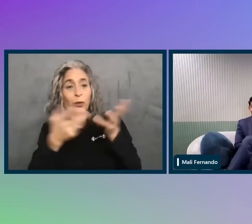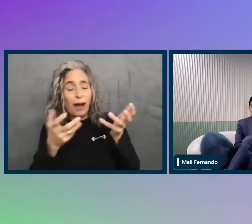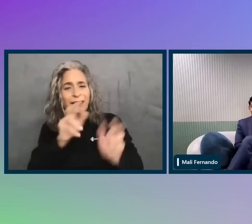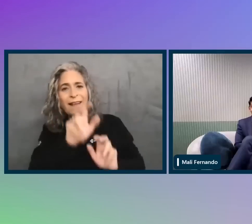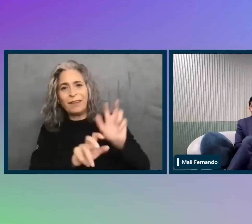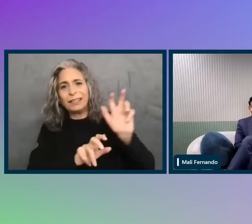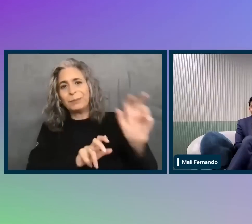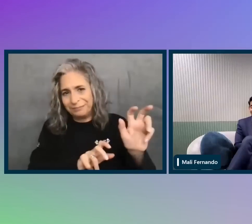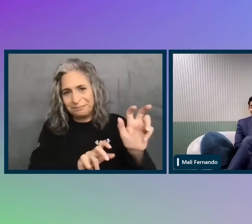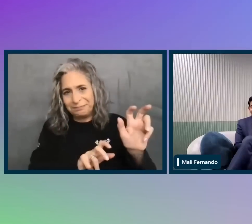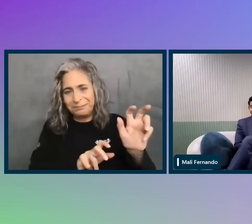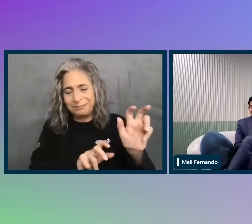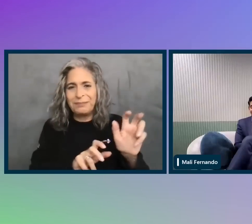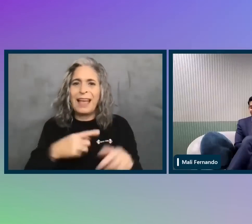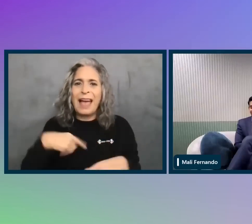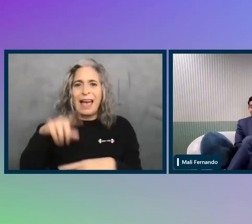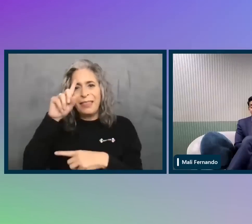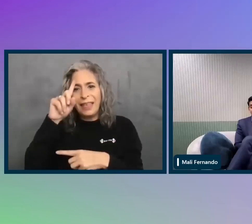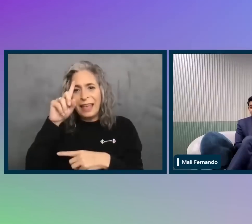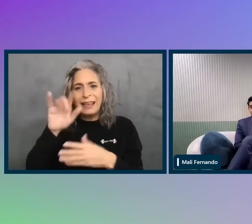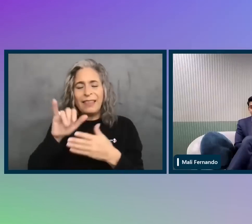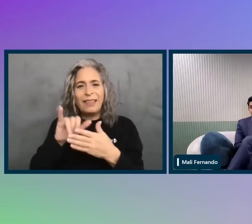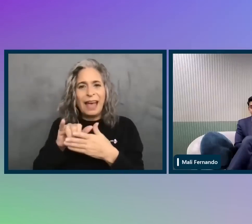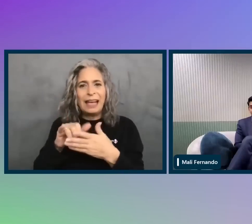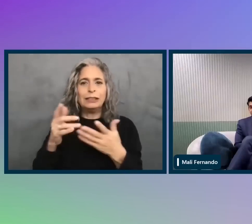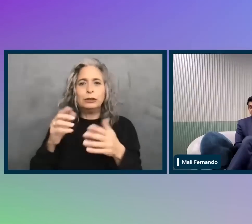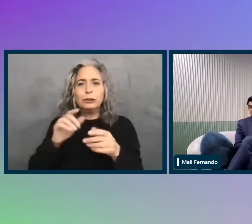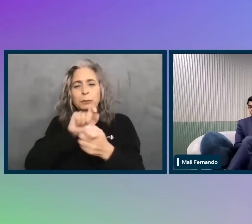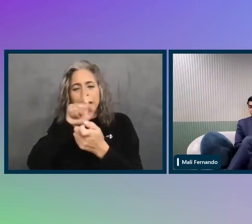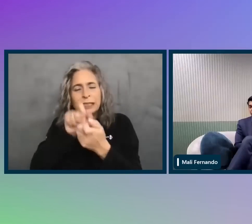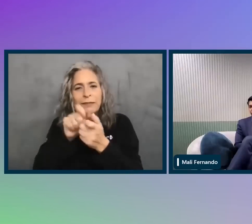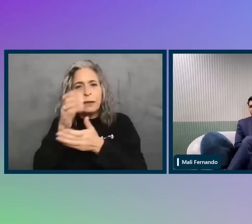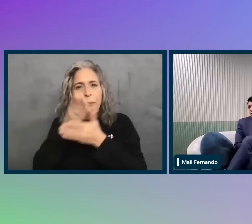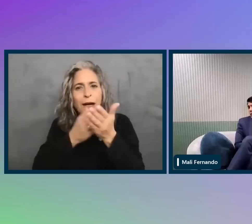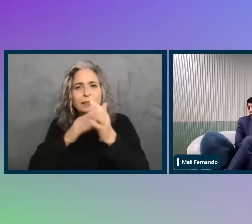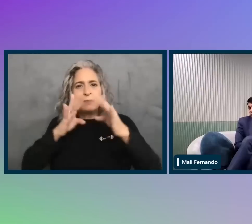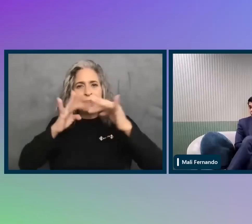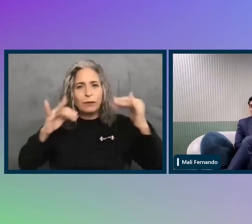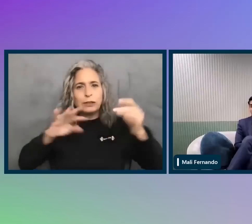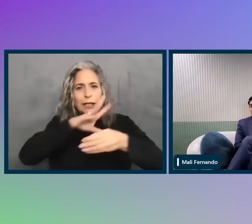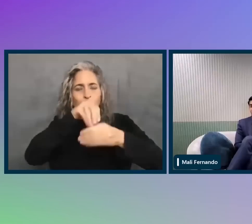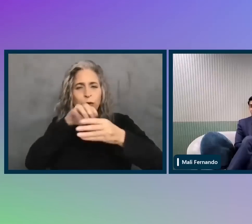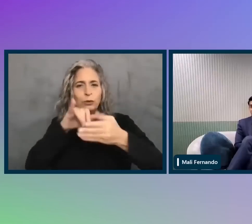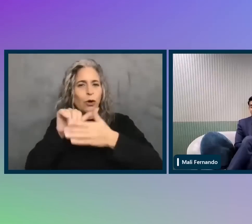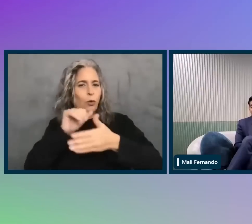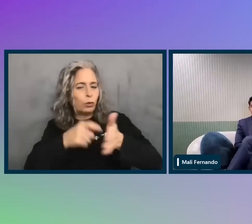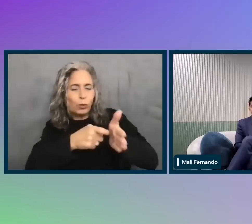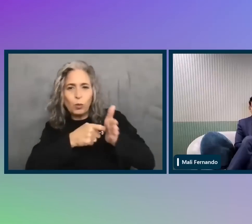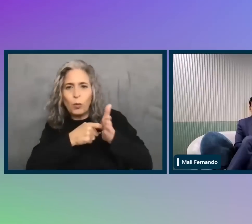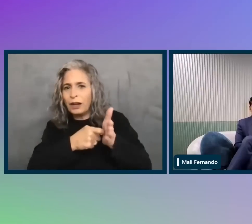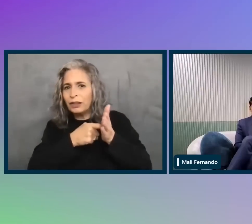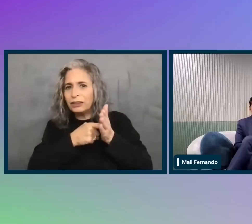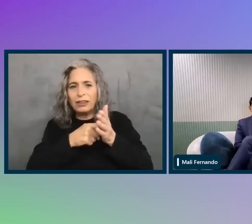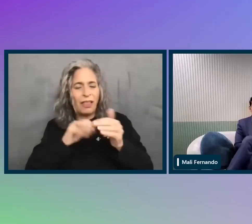I think there are certain parts of diversity and inclusion that do not require the level of investment